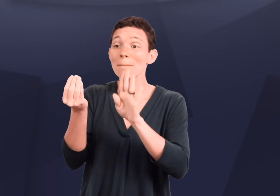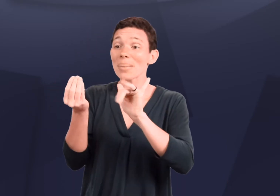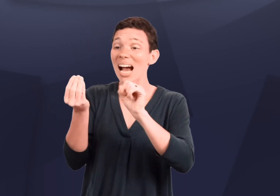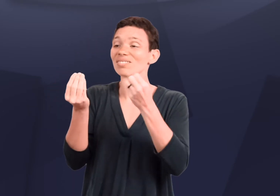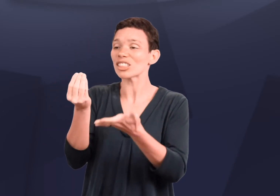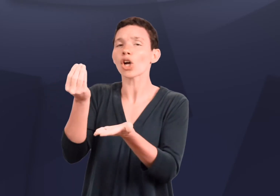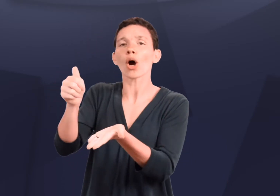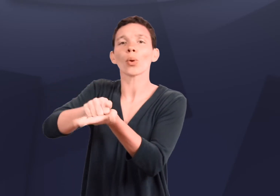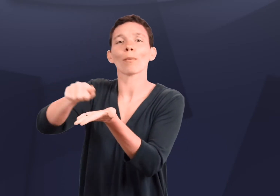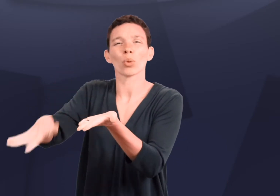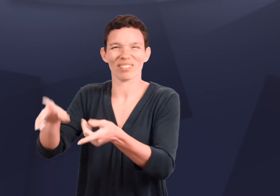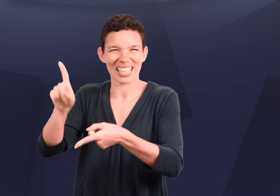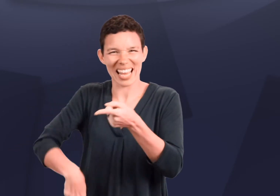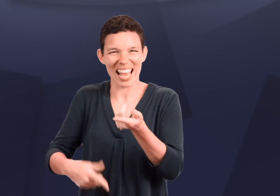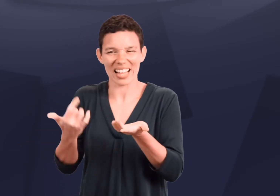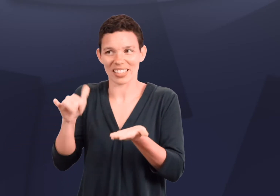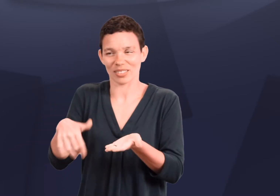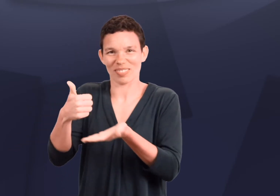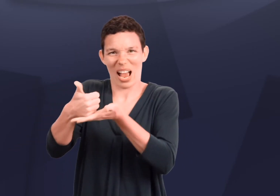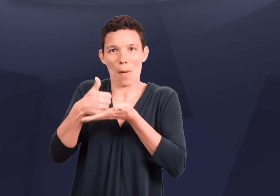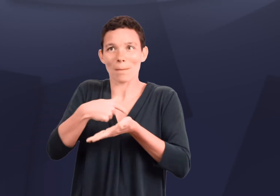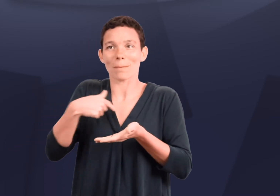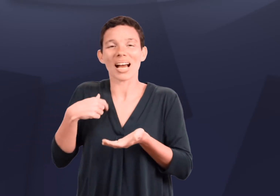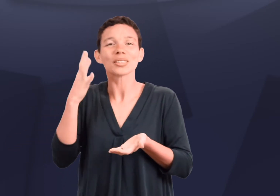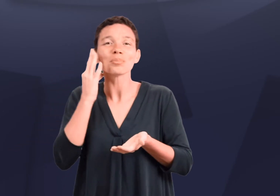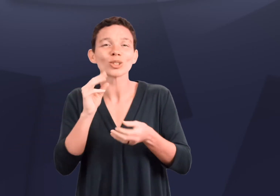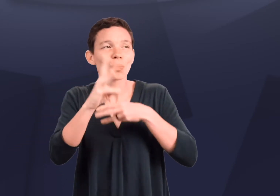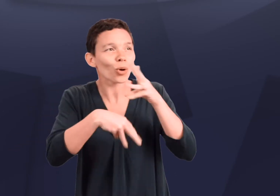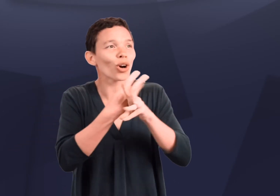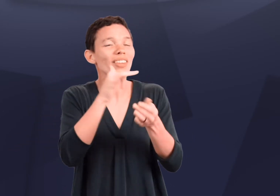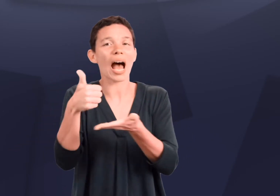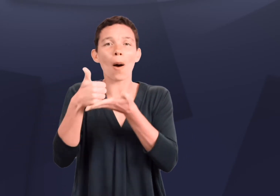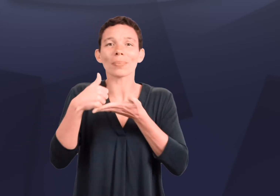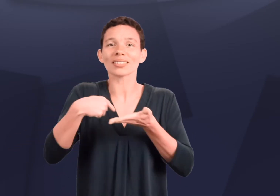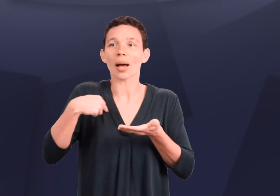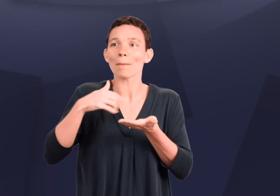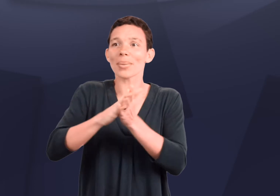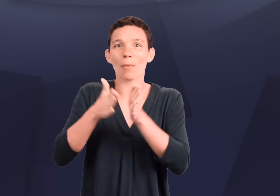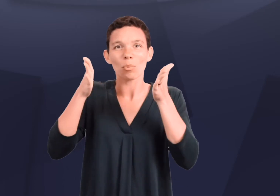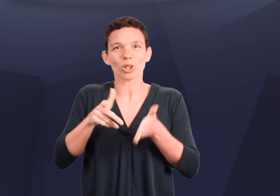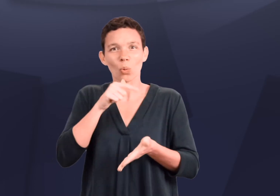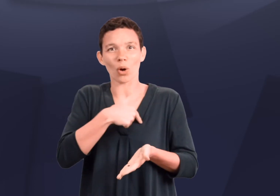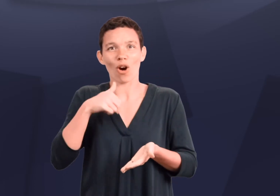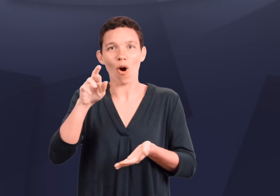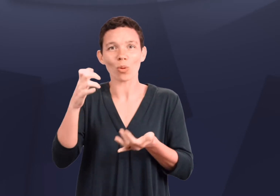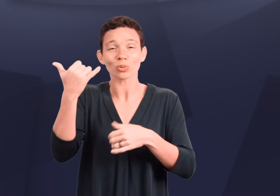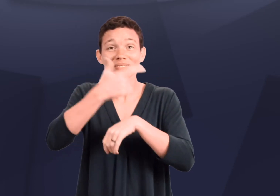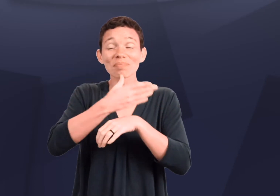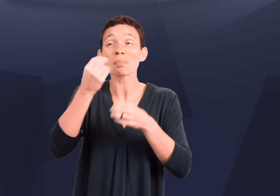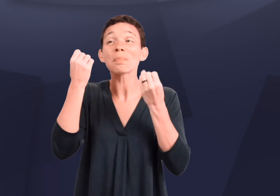We cannot full remove bias. Bias helps us experience the world and helps us become who we are today.